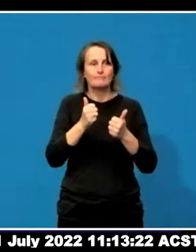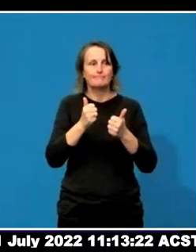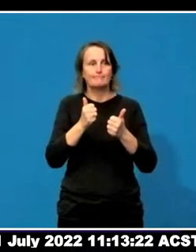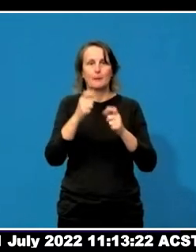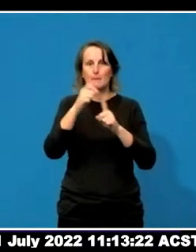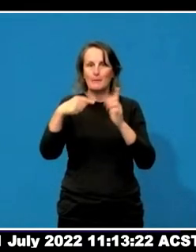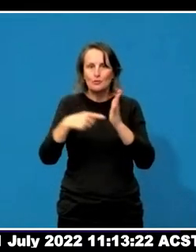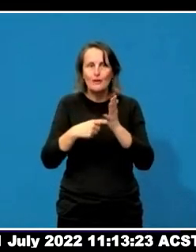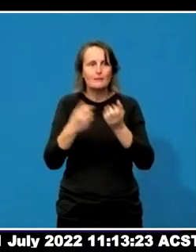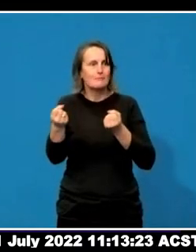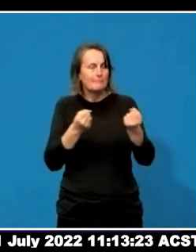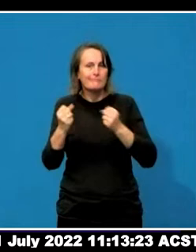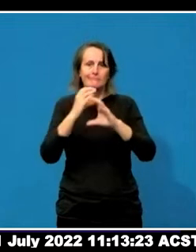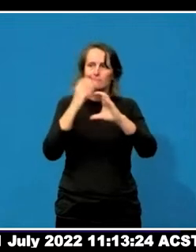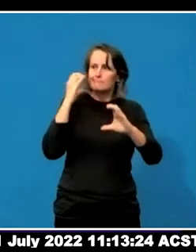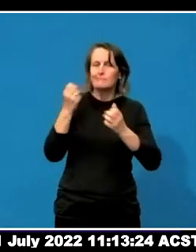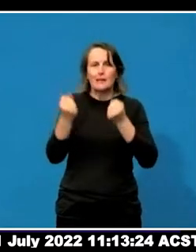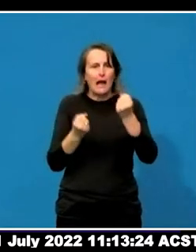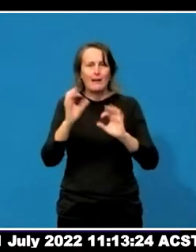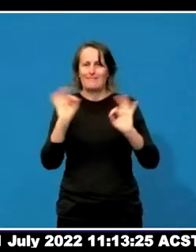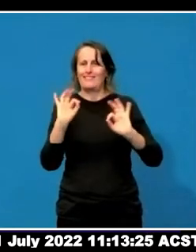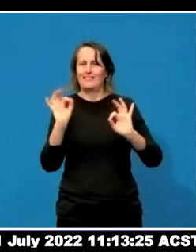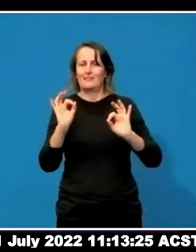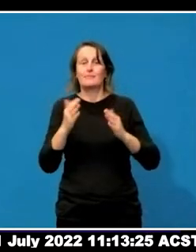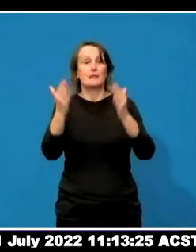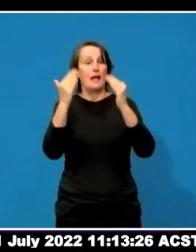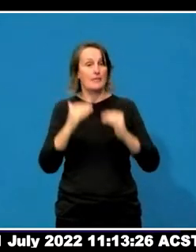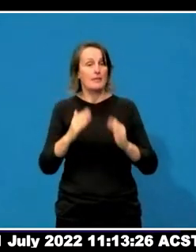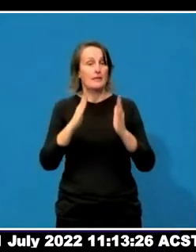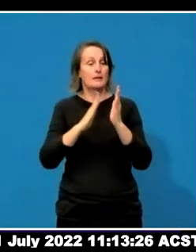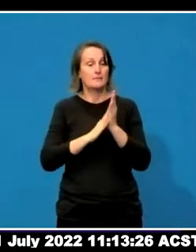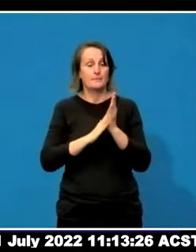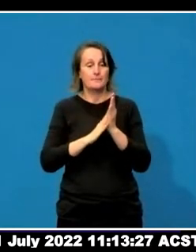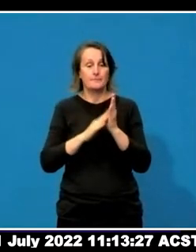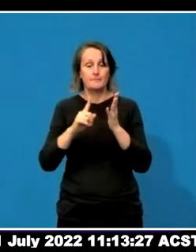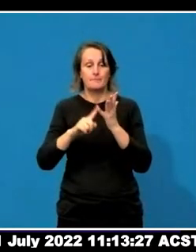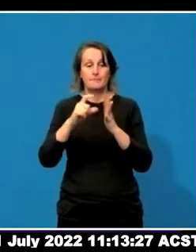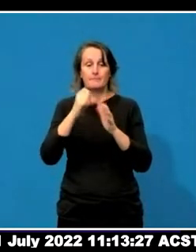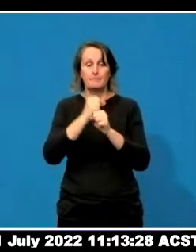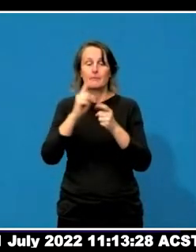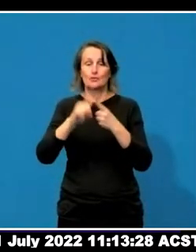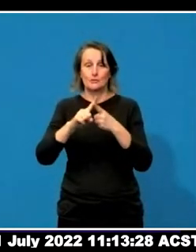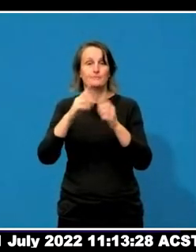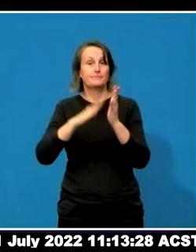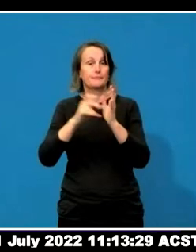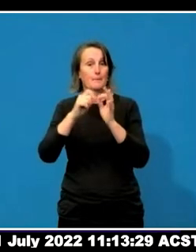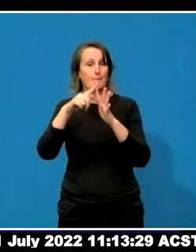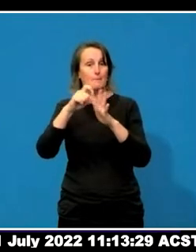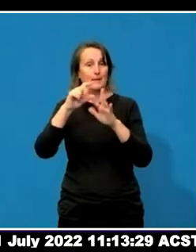Their evidence will be followed by Mudge Bedford, a Bunuba man from Fitzroy Crossing.